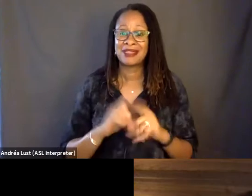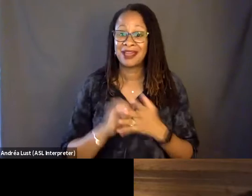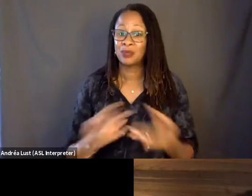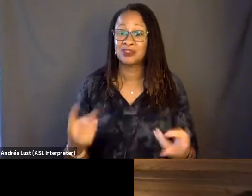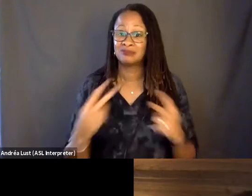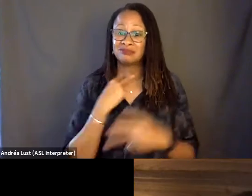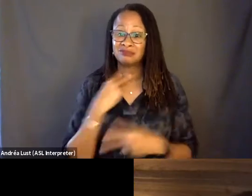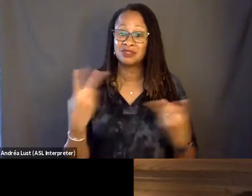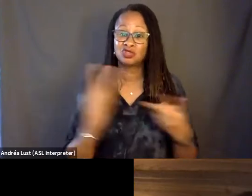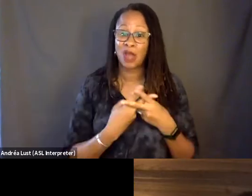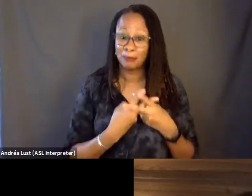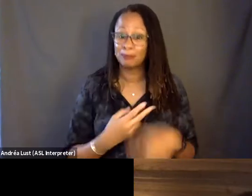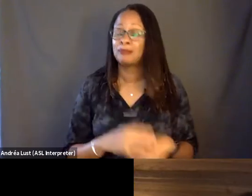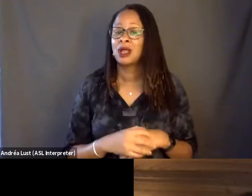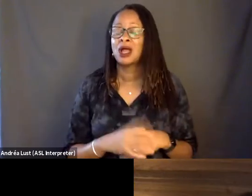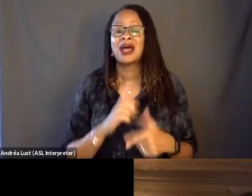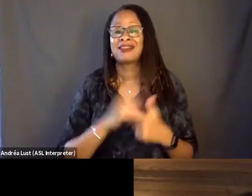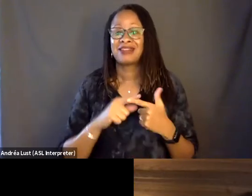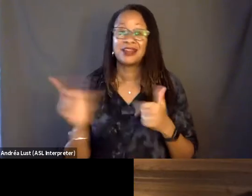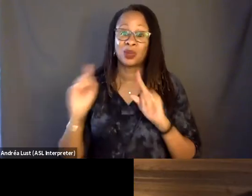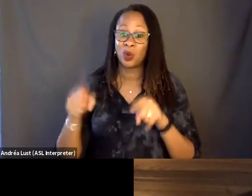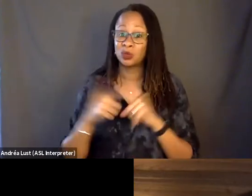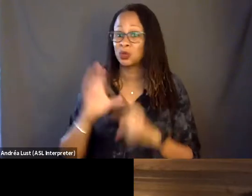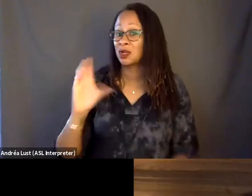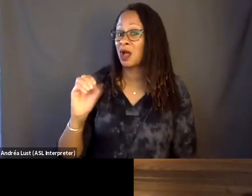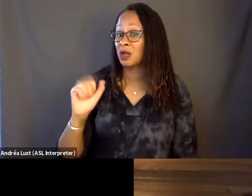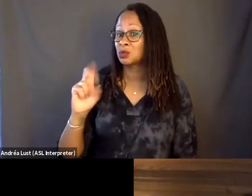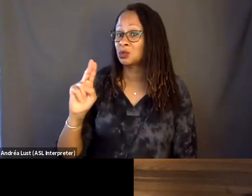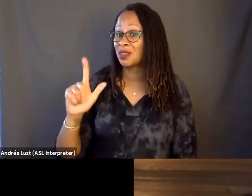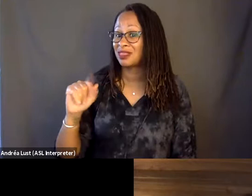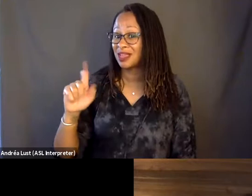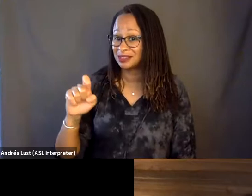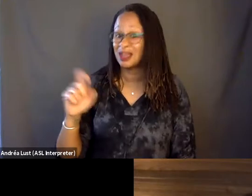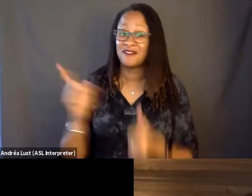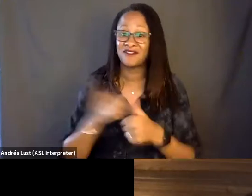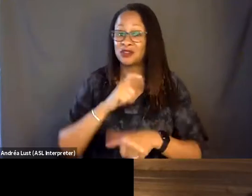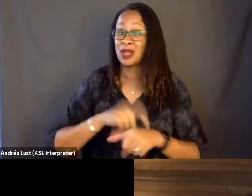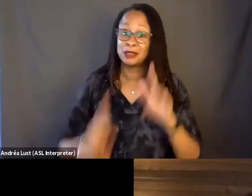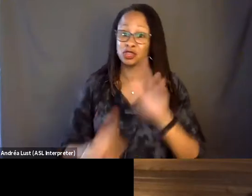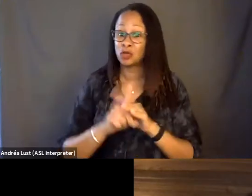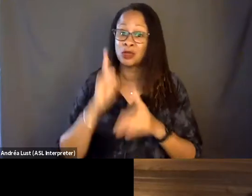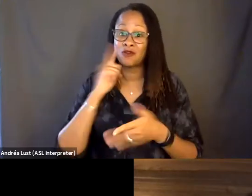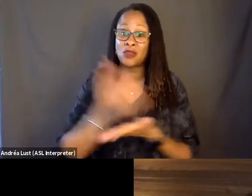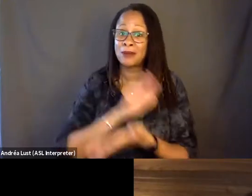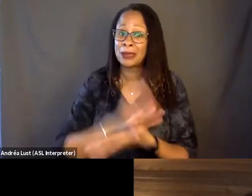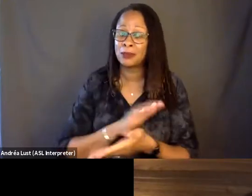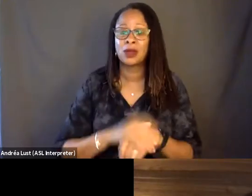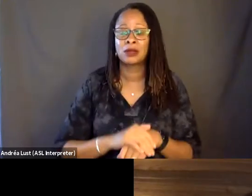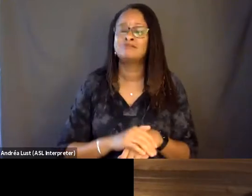So he then goes to the consulate the first time. And when he shows up for the paperwork, they tell him no problem, no problem.